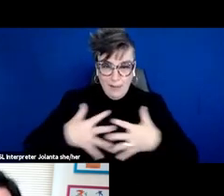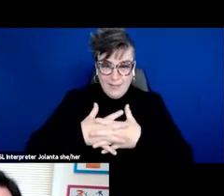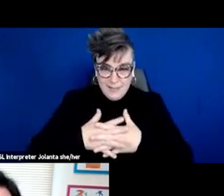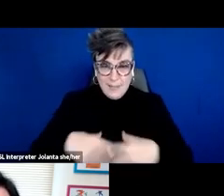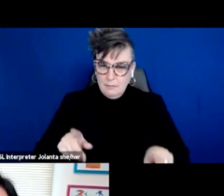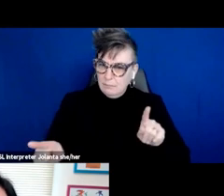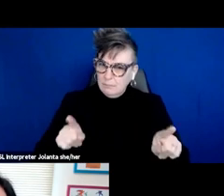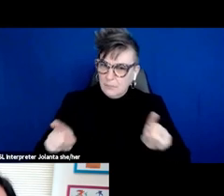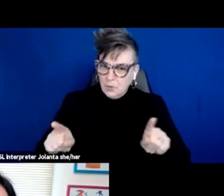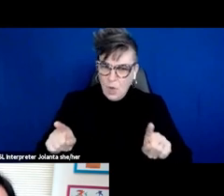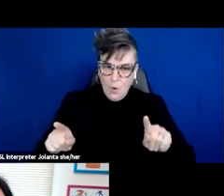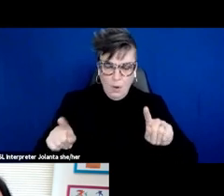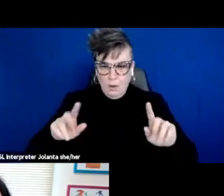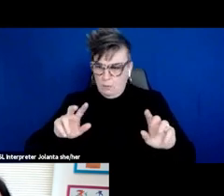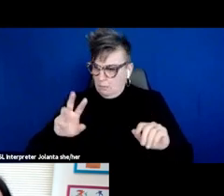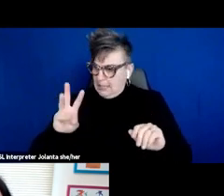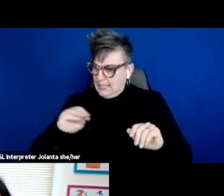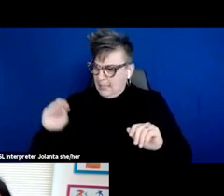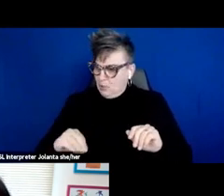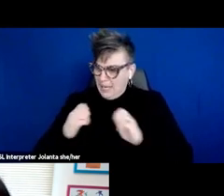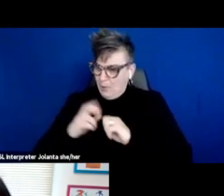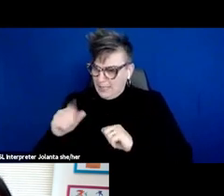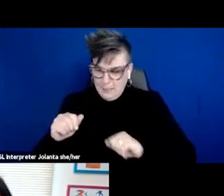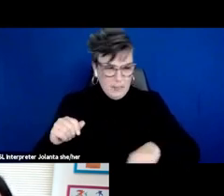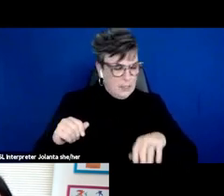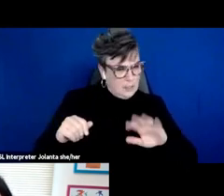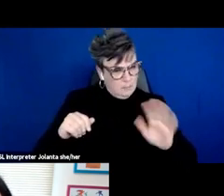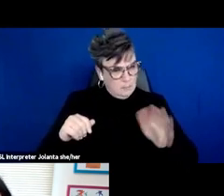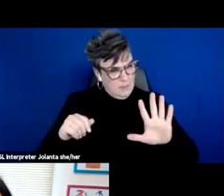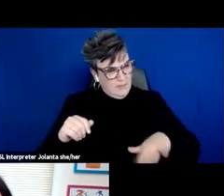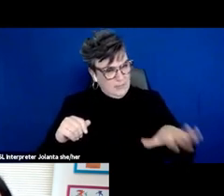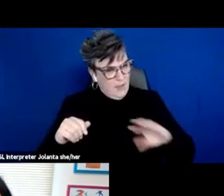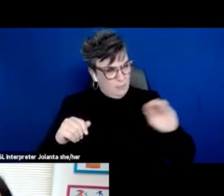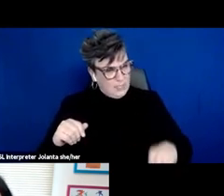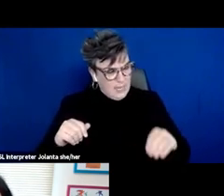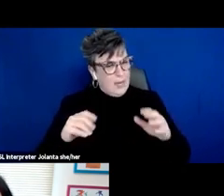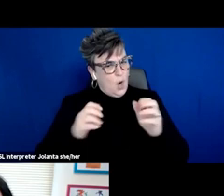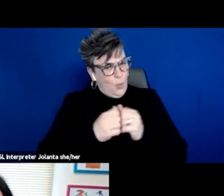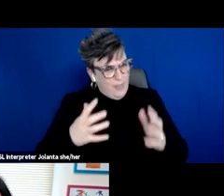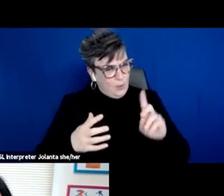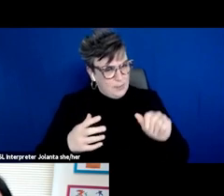some of this was discussed yesterday. Yet, when asked about fertility intentions only